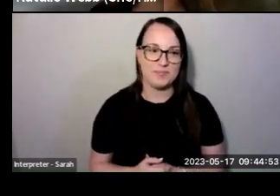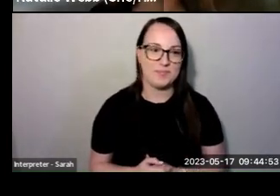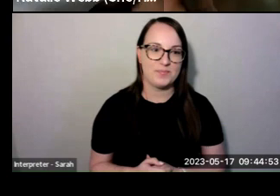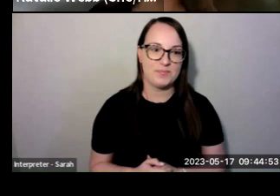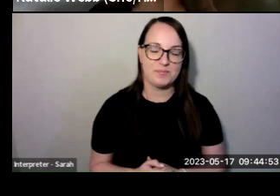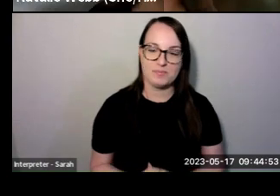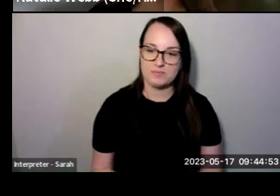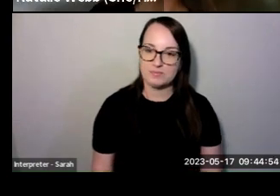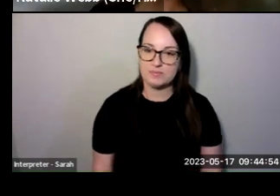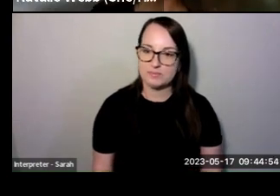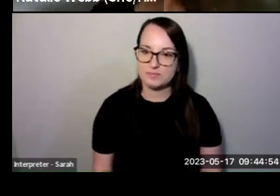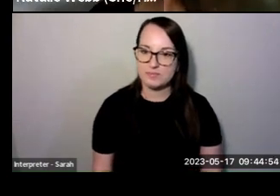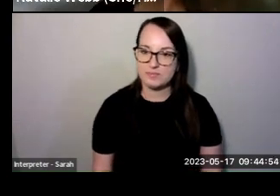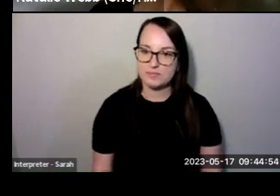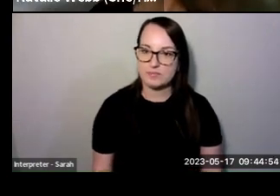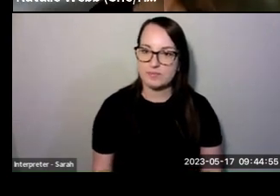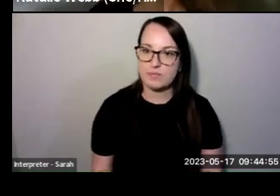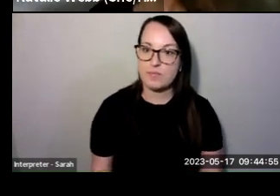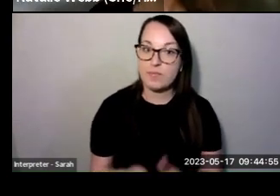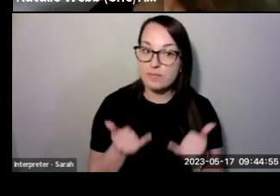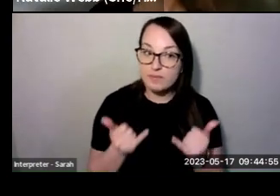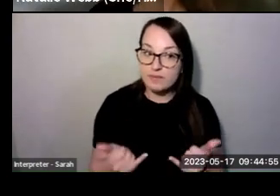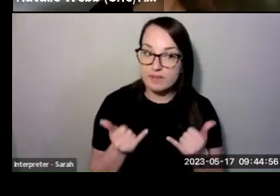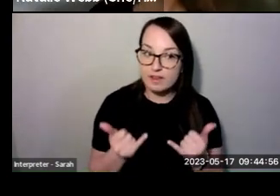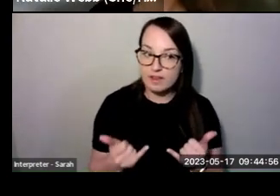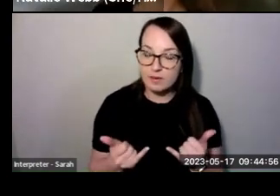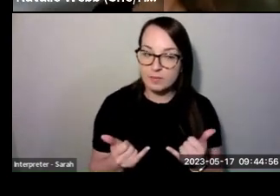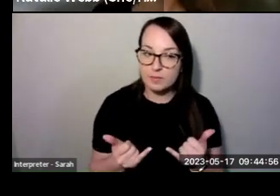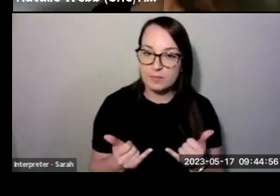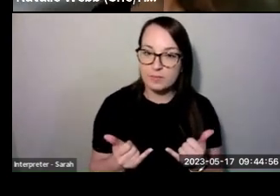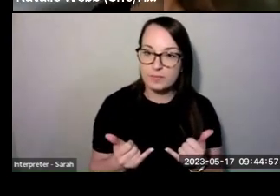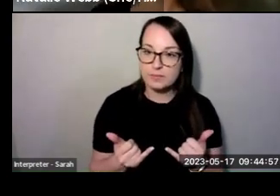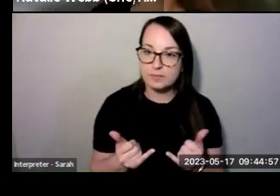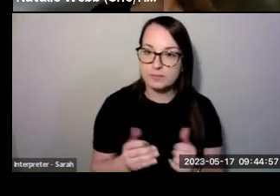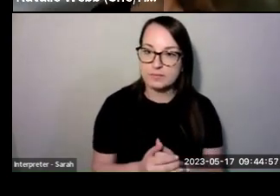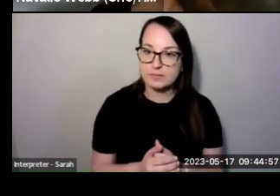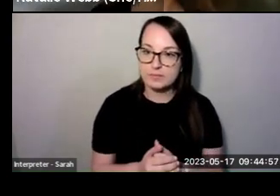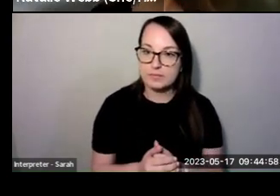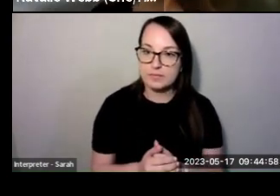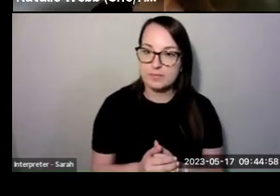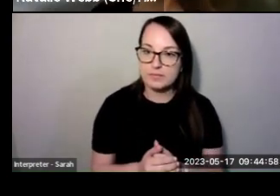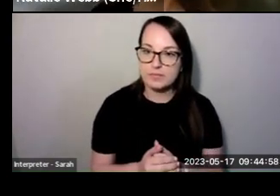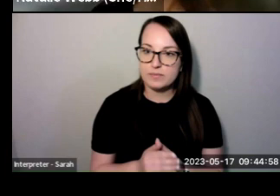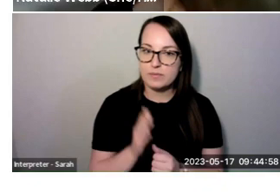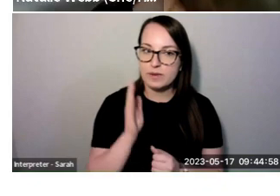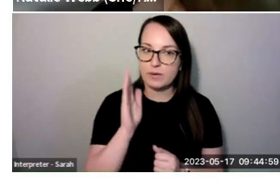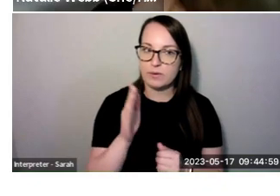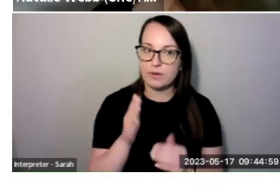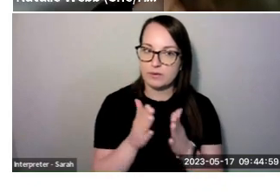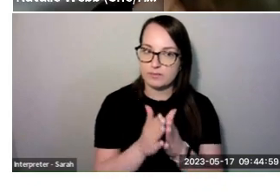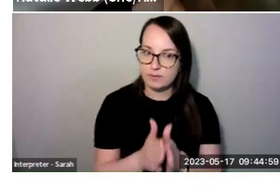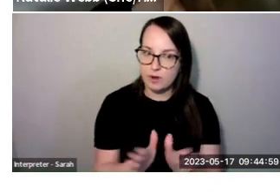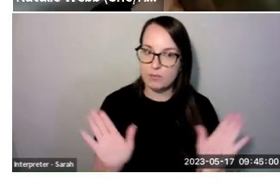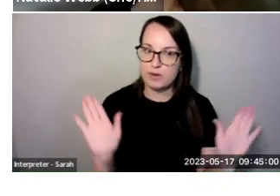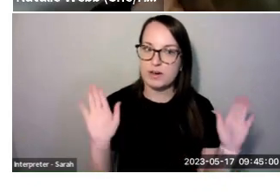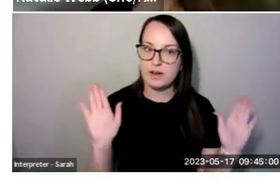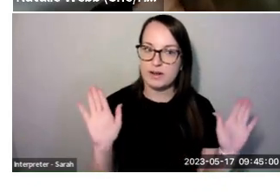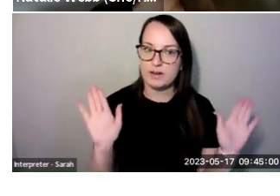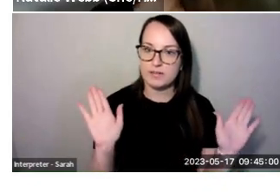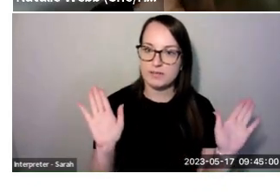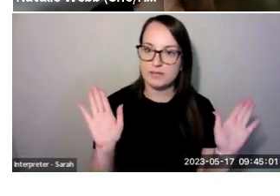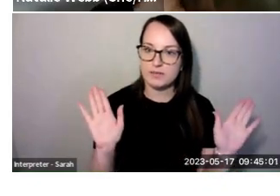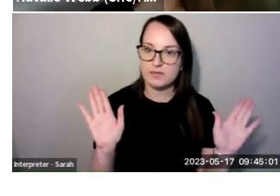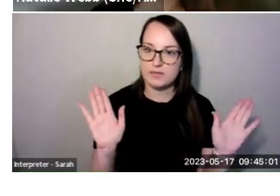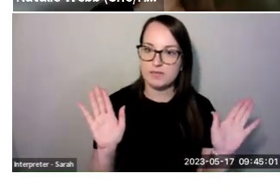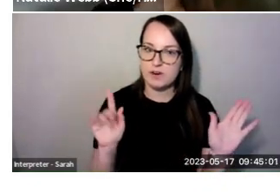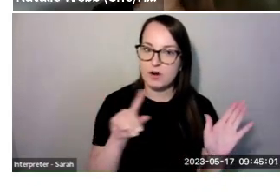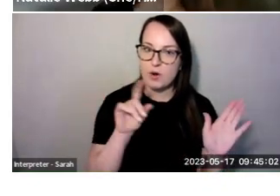it's -- yeah, it's just awesome.